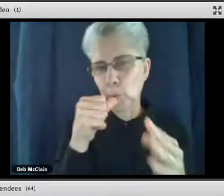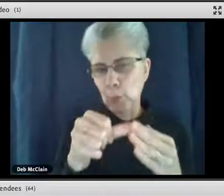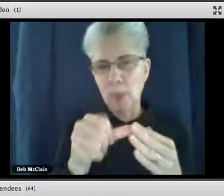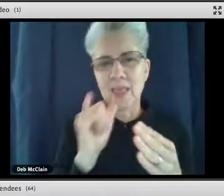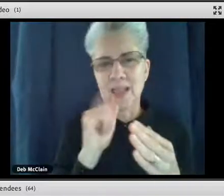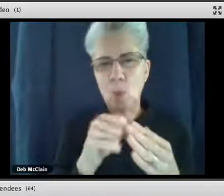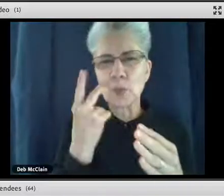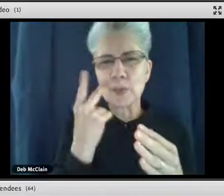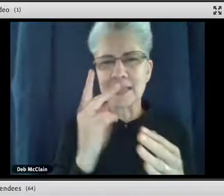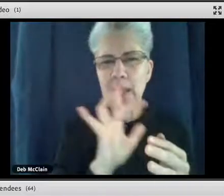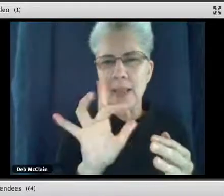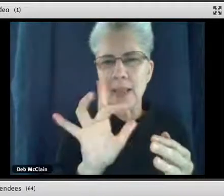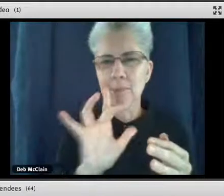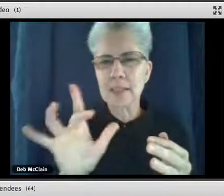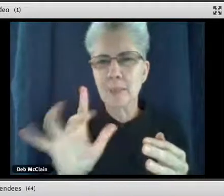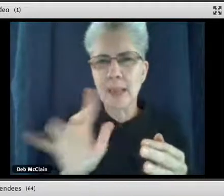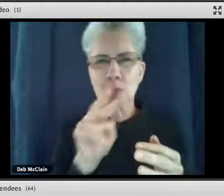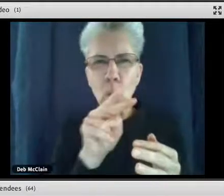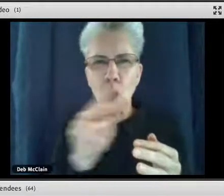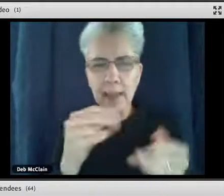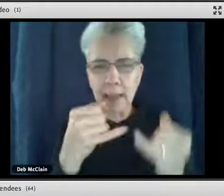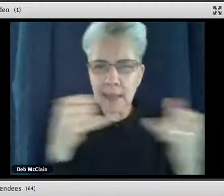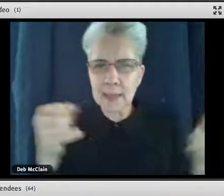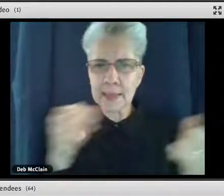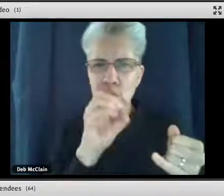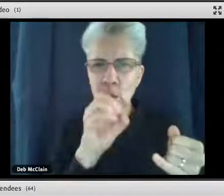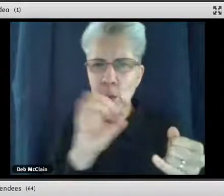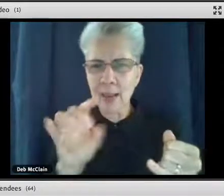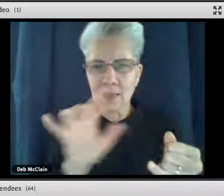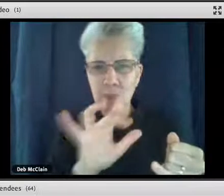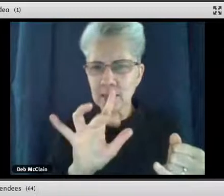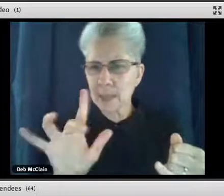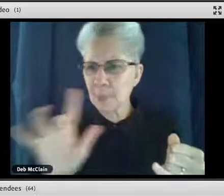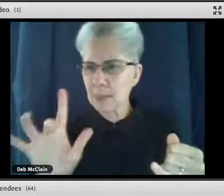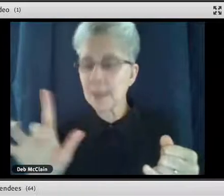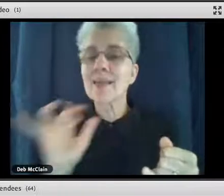So that's why you see all those spaces when you look at a 008.